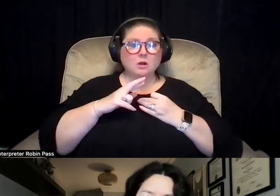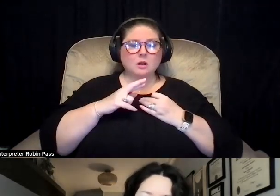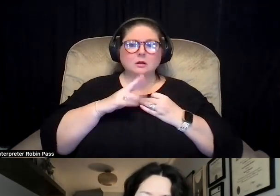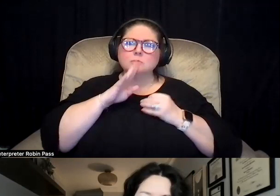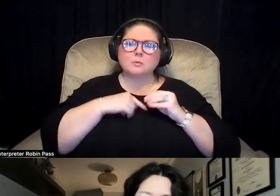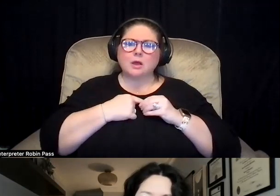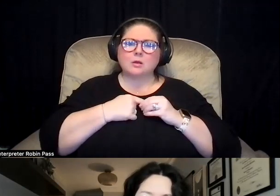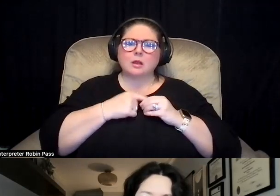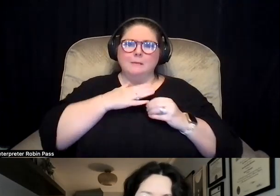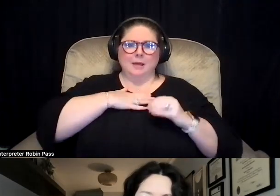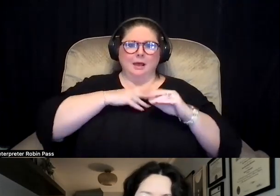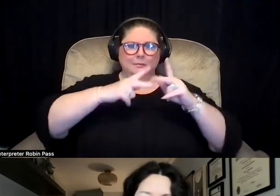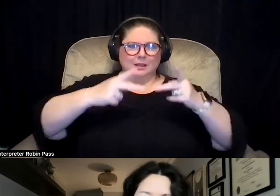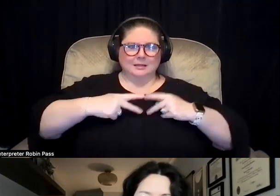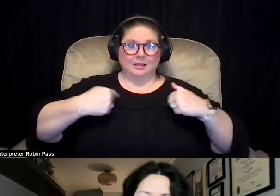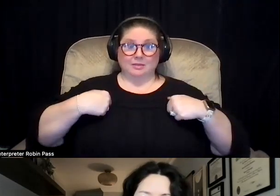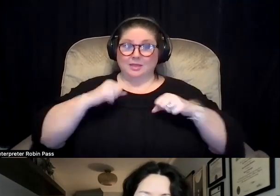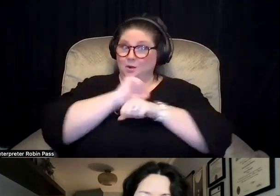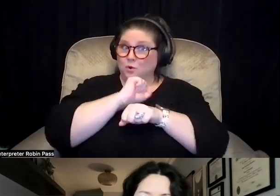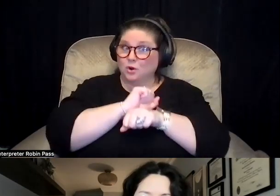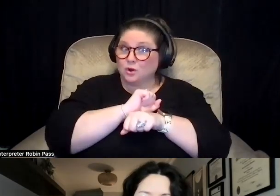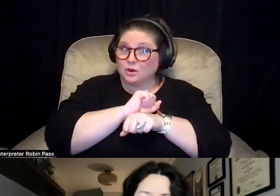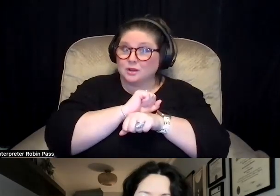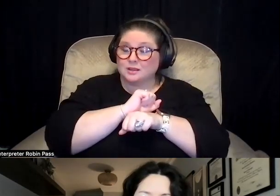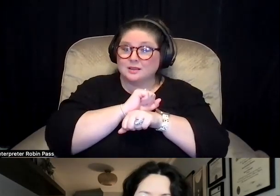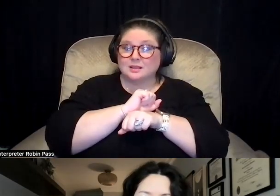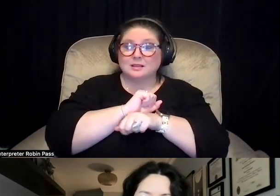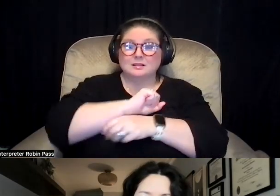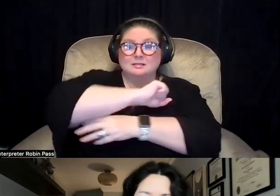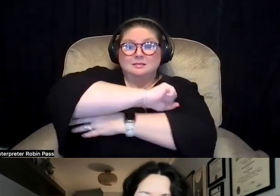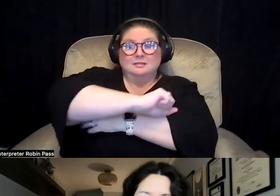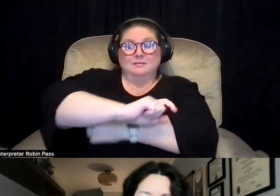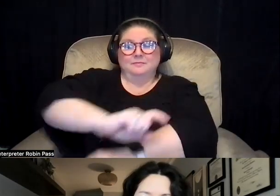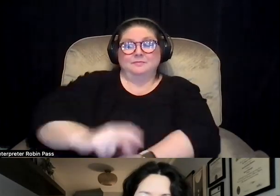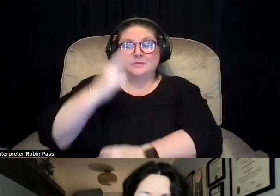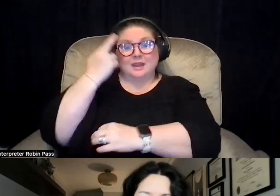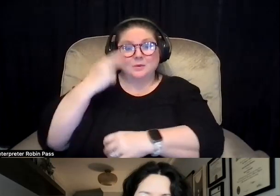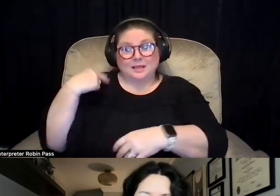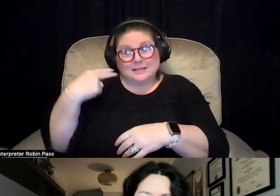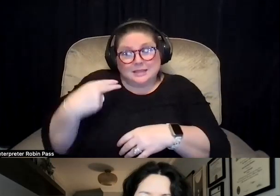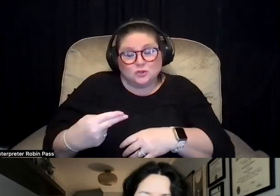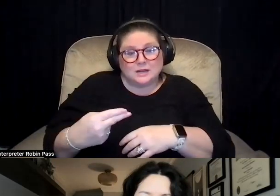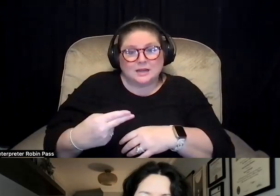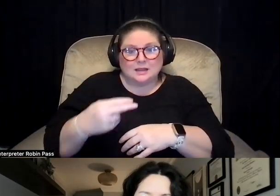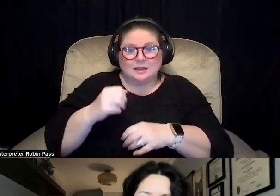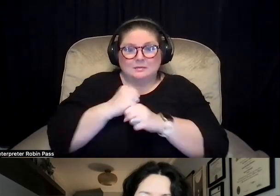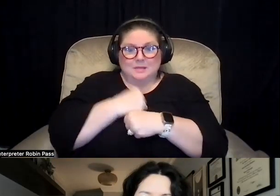work a place where i work at that i realize the history of it that makes me feel uncomfortable